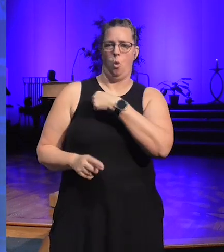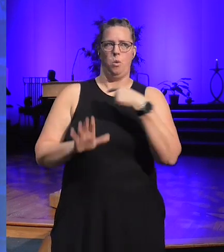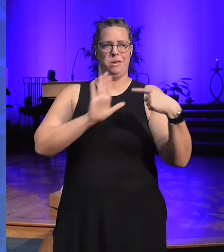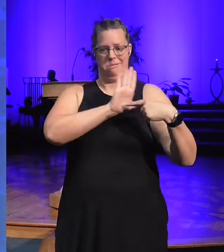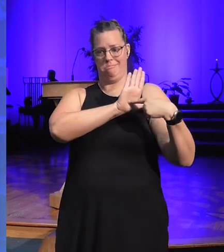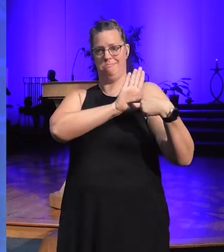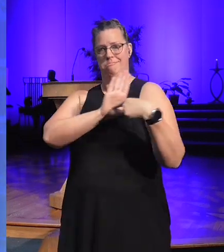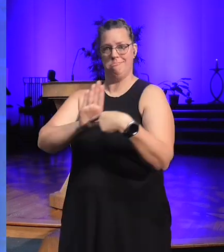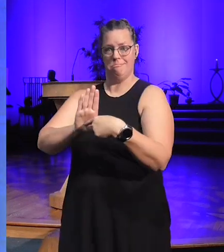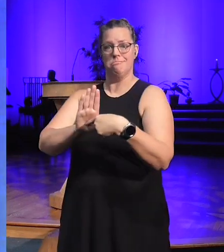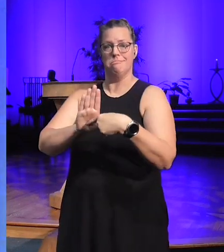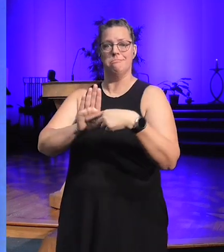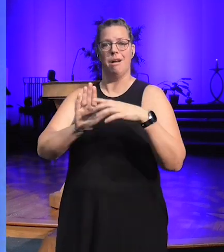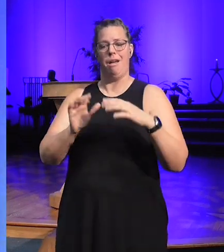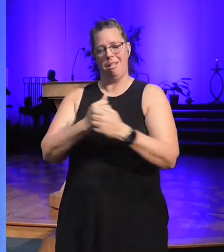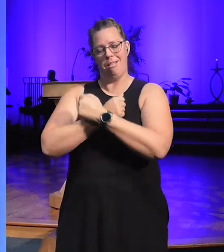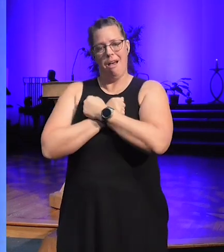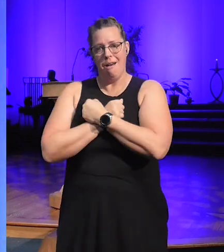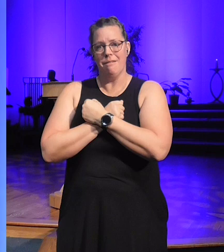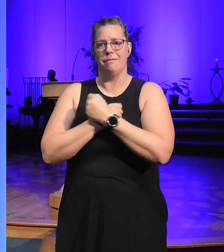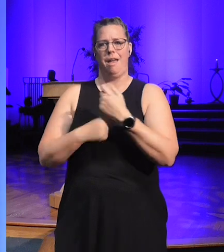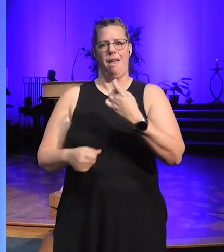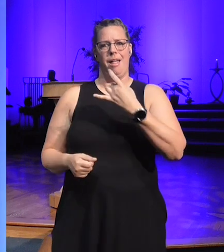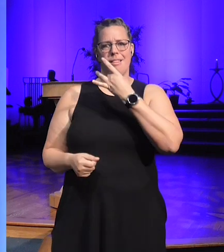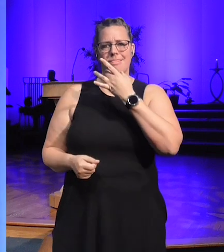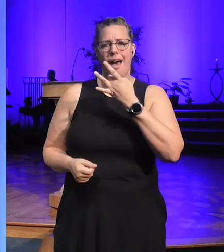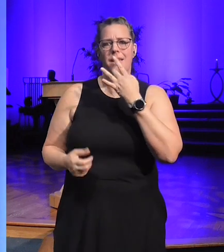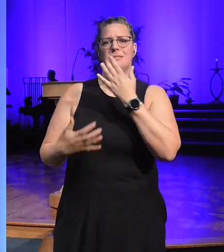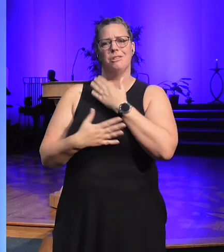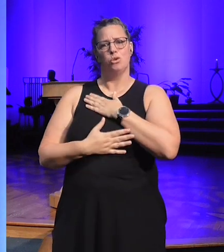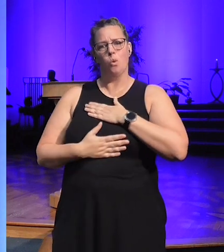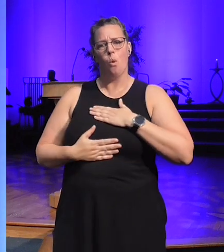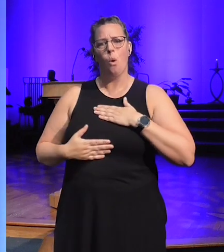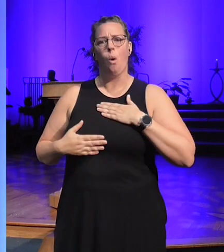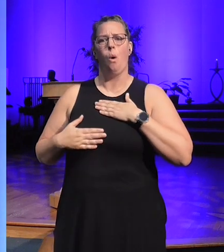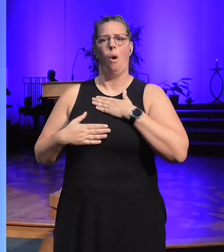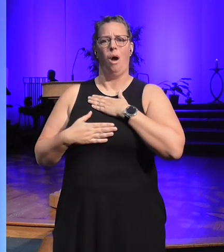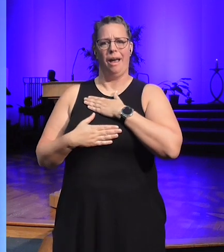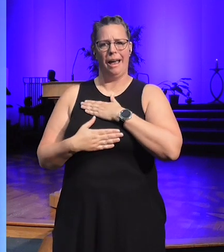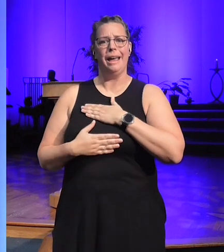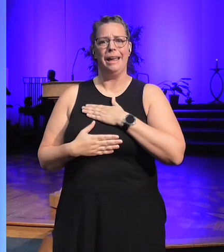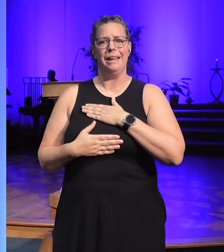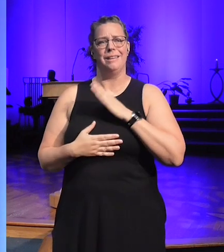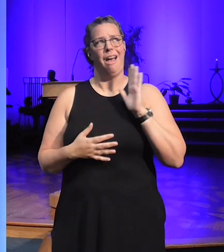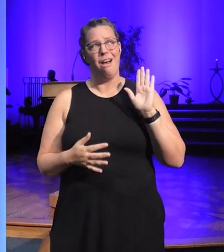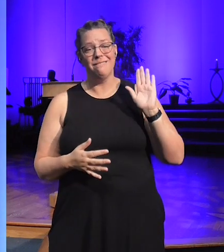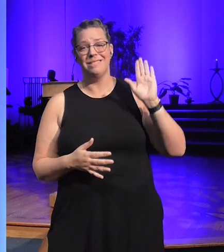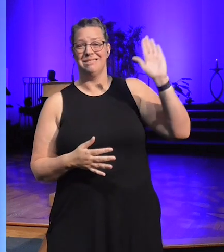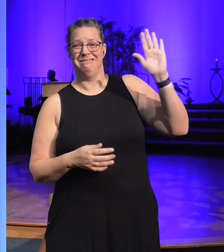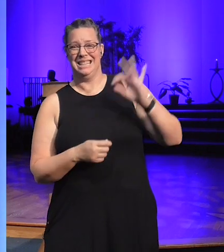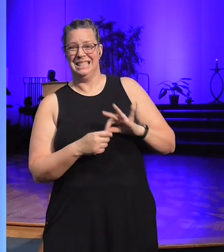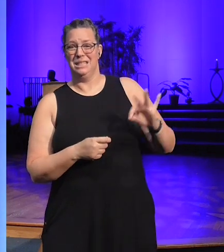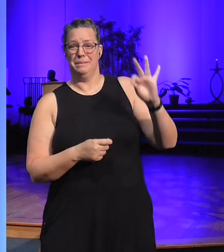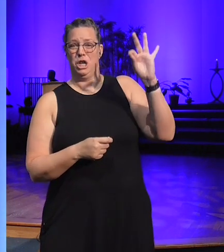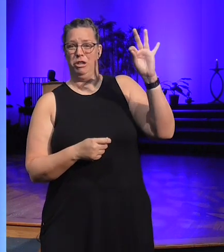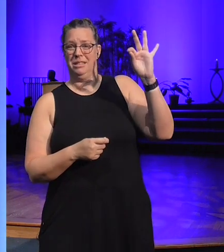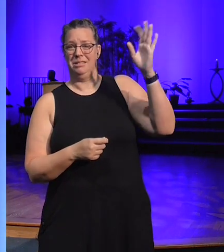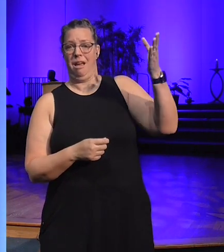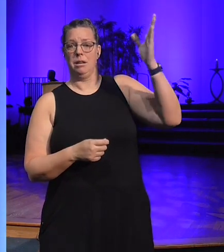are the love the light the joy of that Spirit of that God right here on this